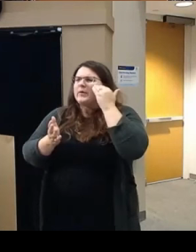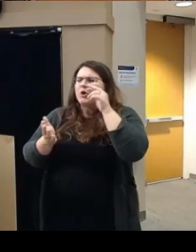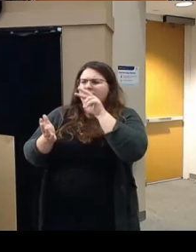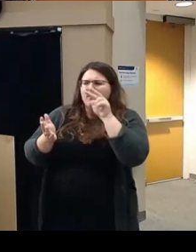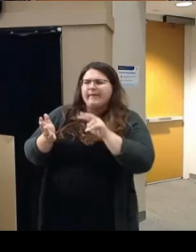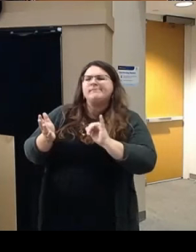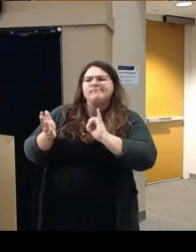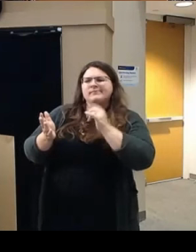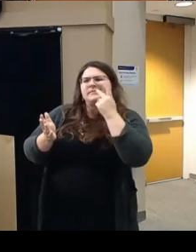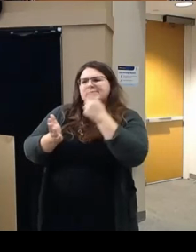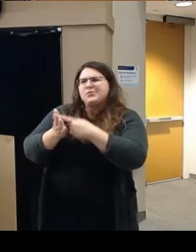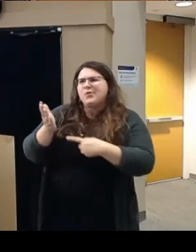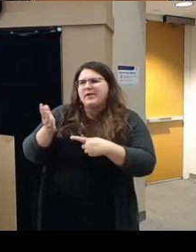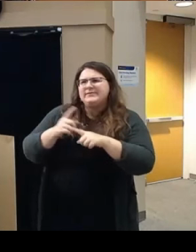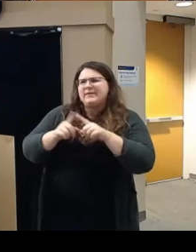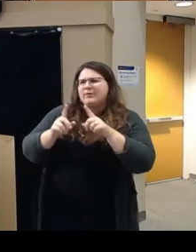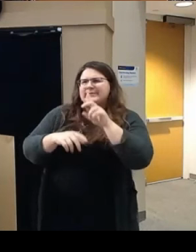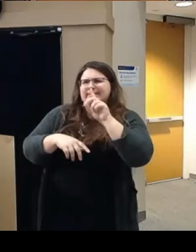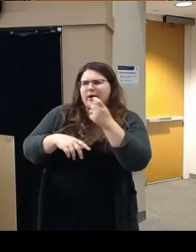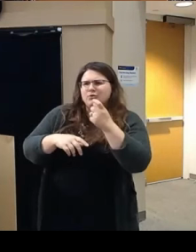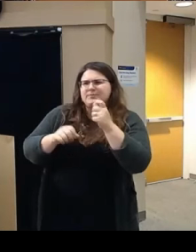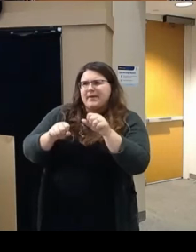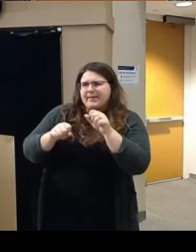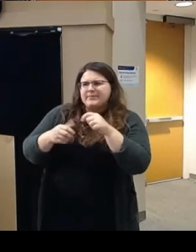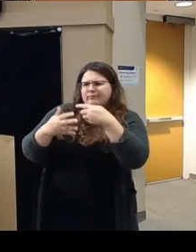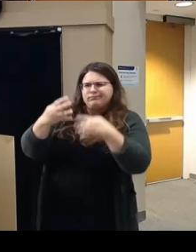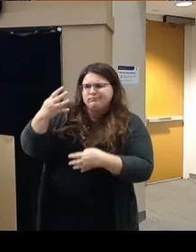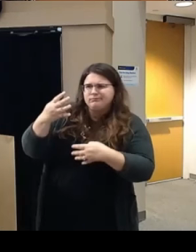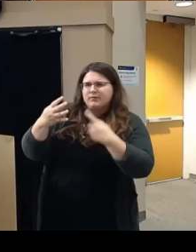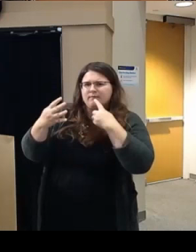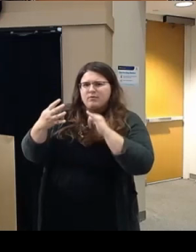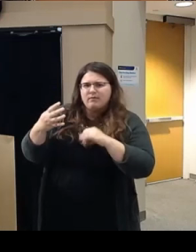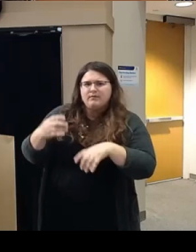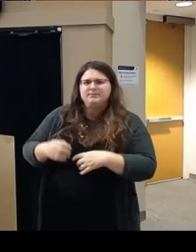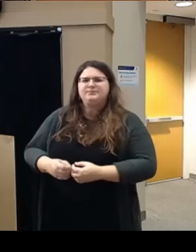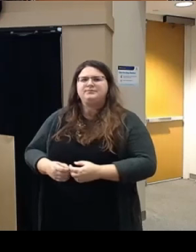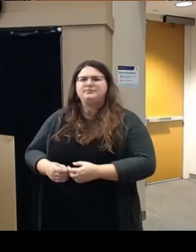obviously they're organized by diagnosis um but there might be some that you find helpful um in